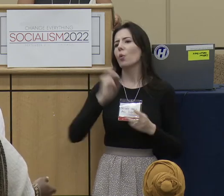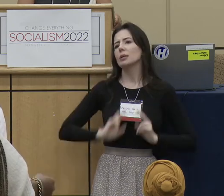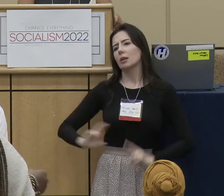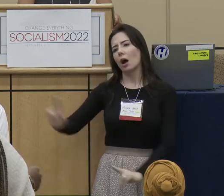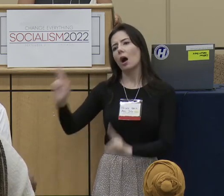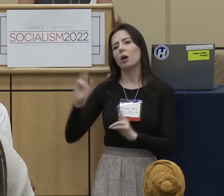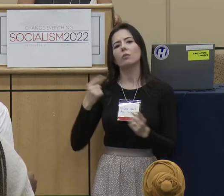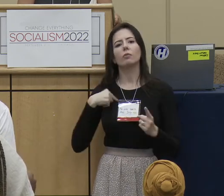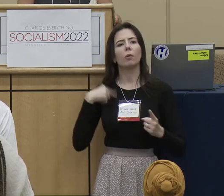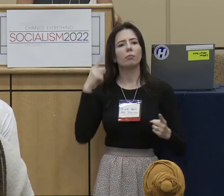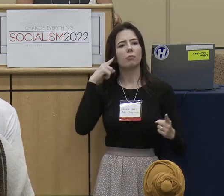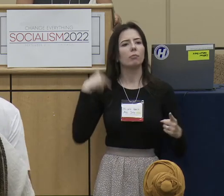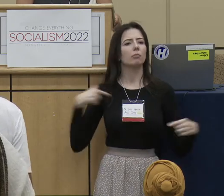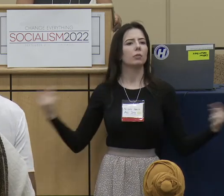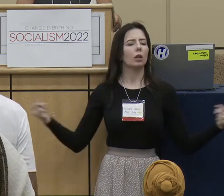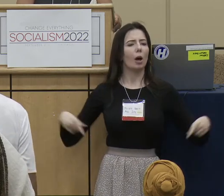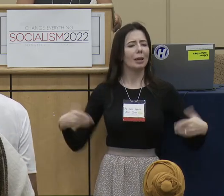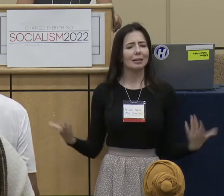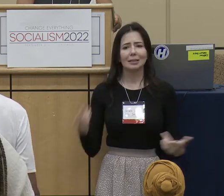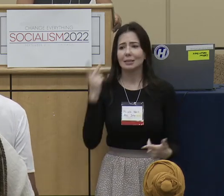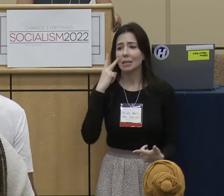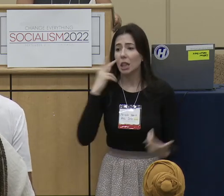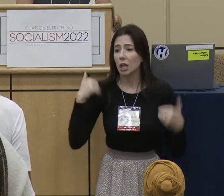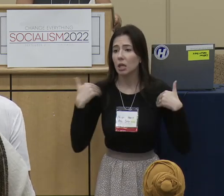to say is this. It's always an honor for me to come here and